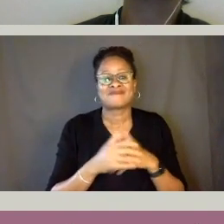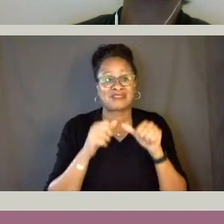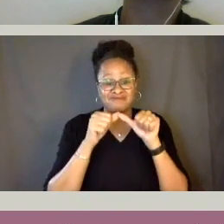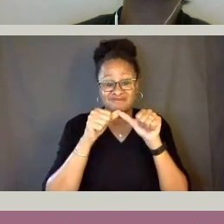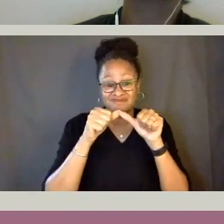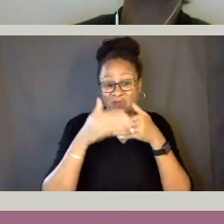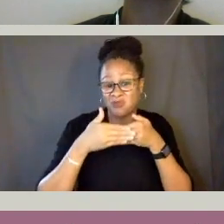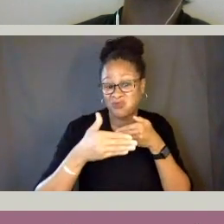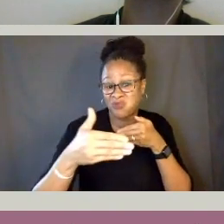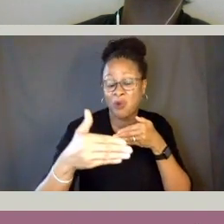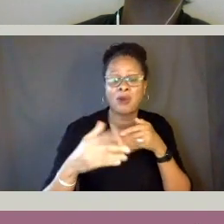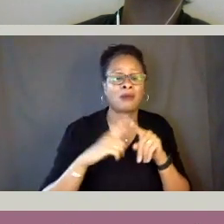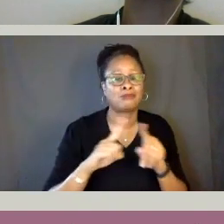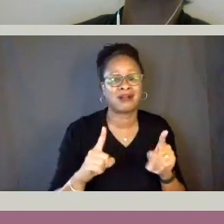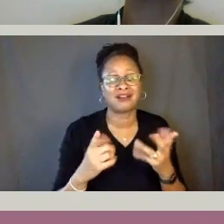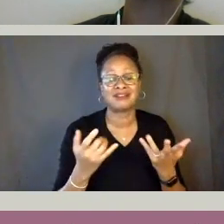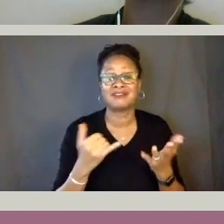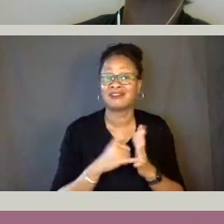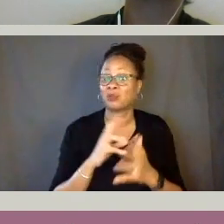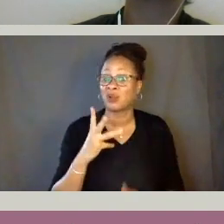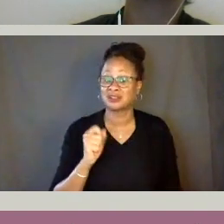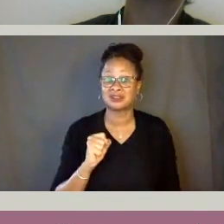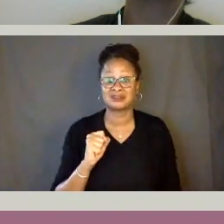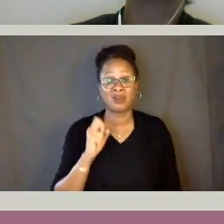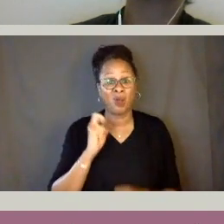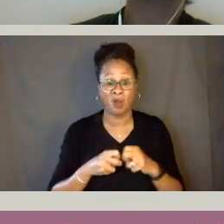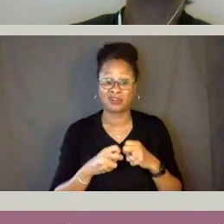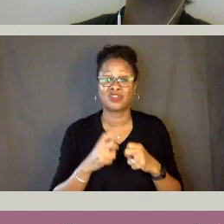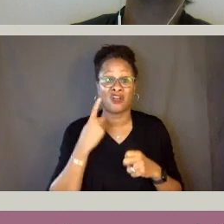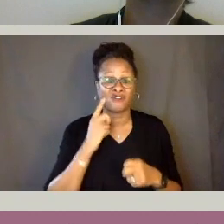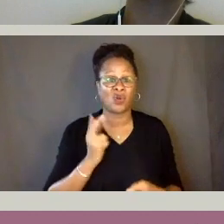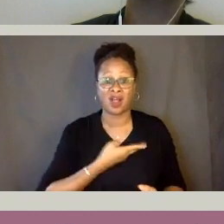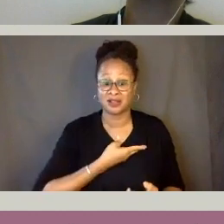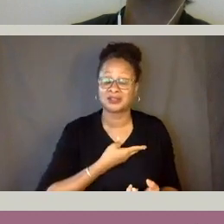But, you know, it was hard for us and for you all too.